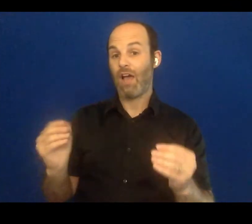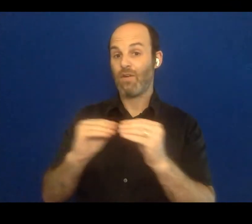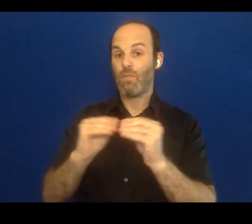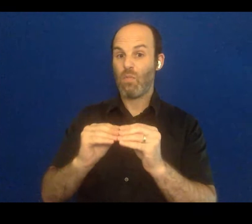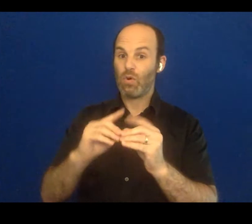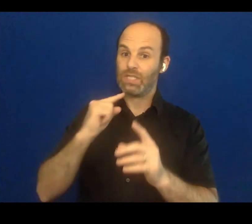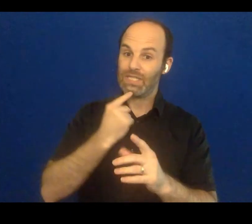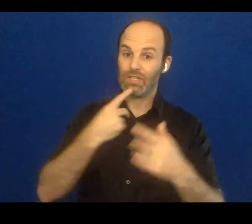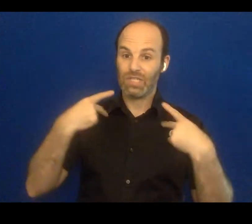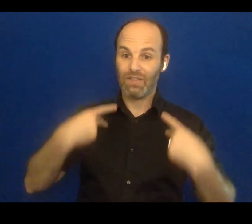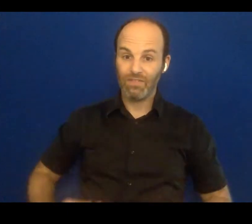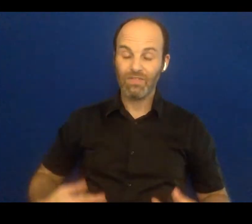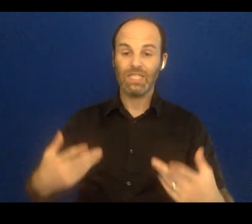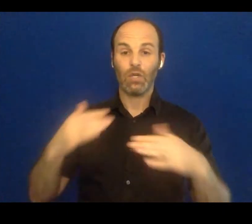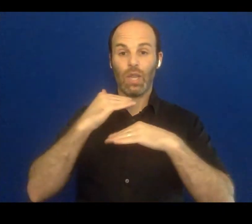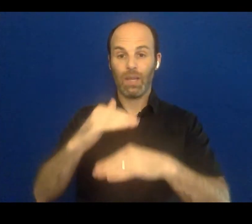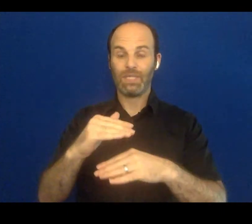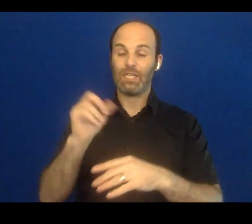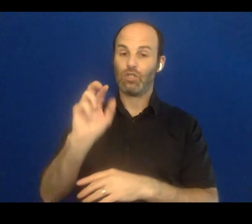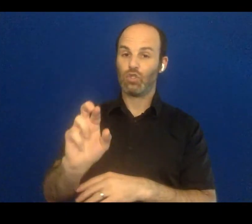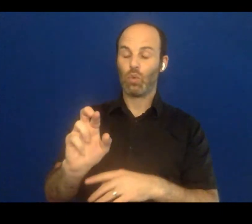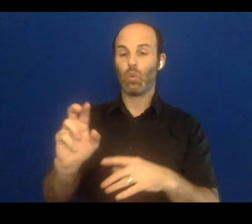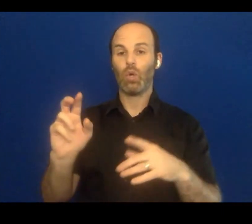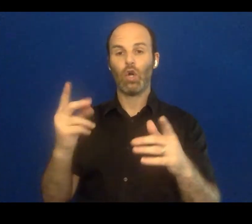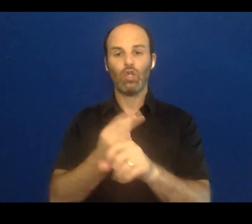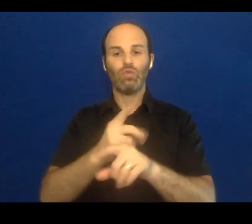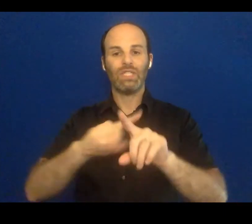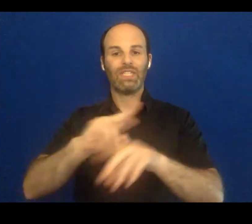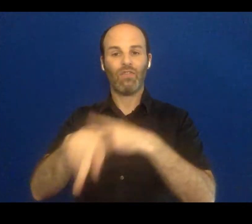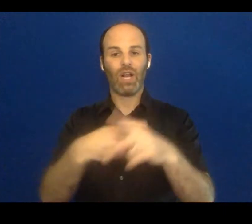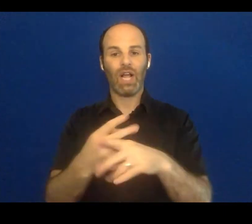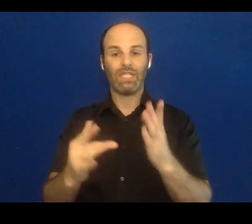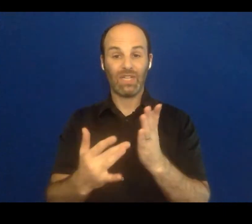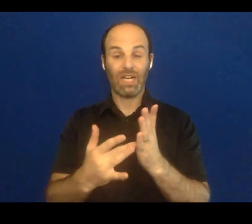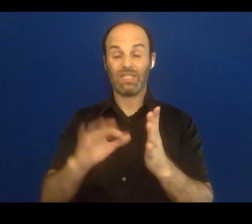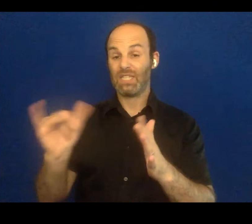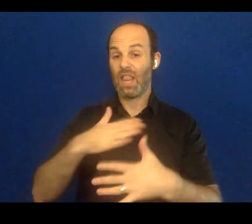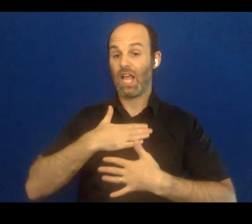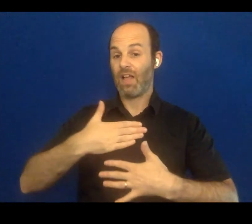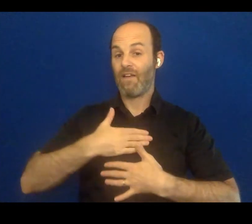PHYSICAL LIMITATIONS OR ALREADY USING TECHNOLOGIES LIKE